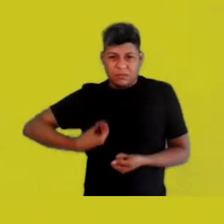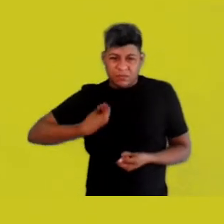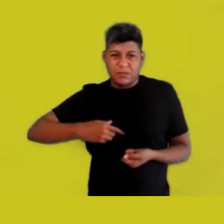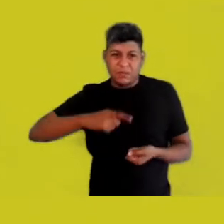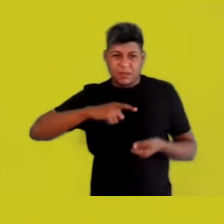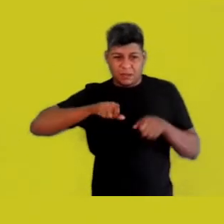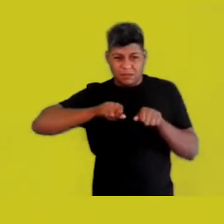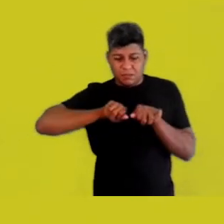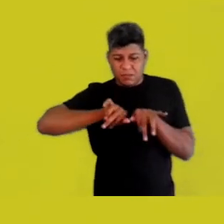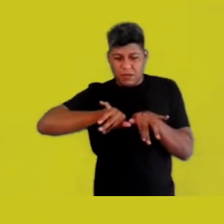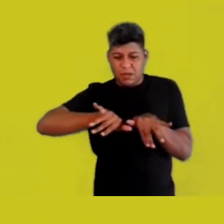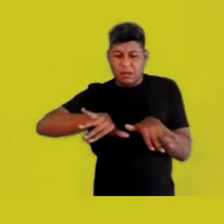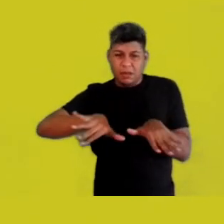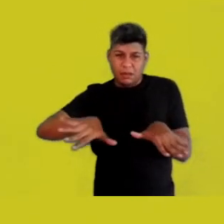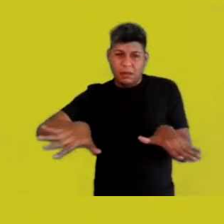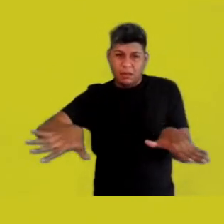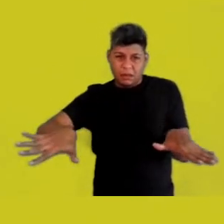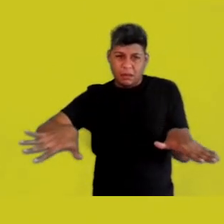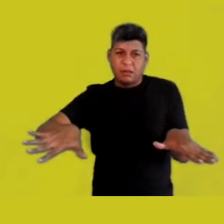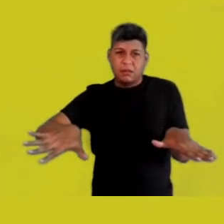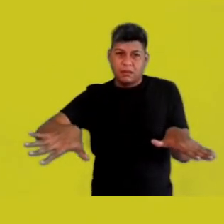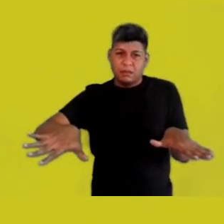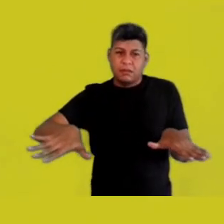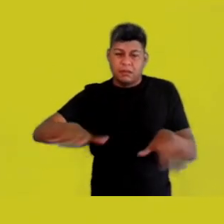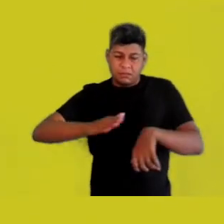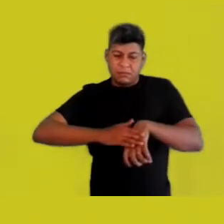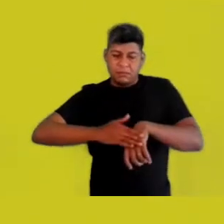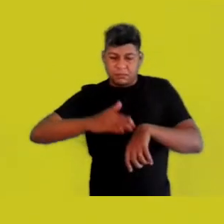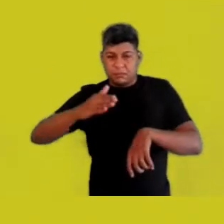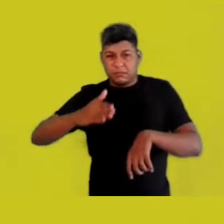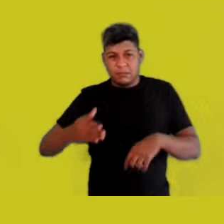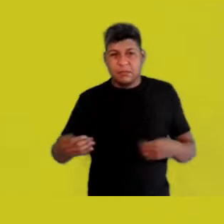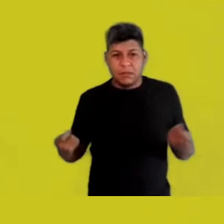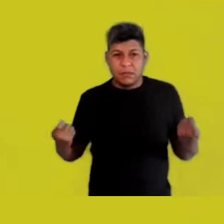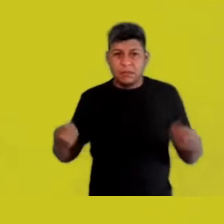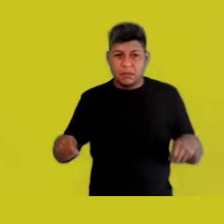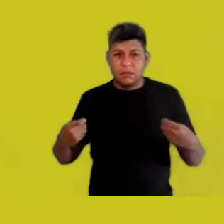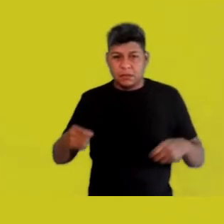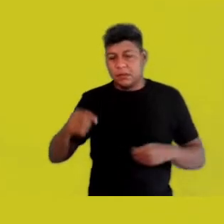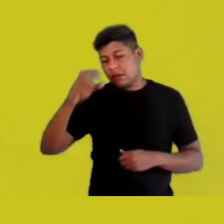I think it becomes even more necessary to learn from that,